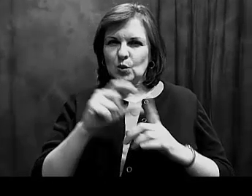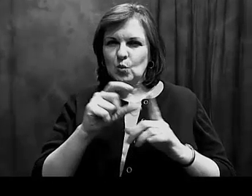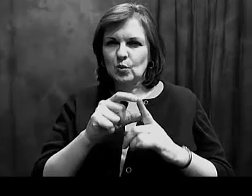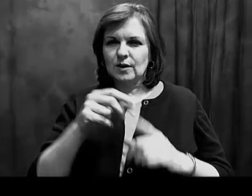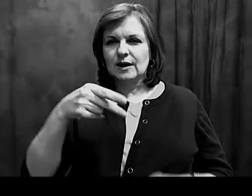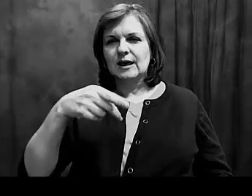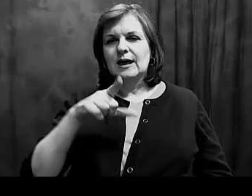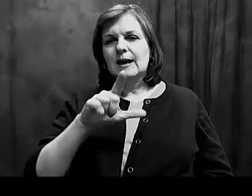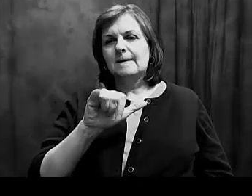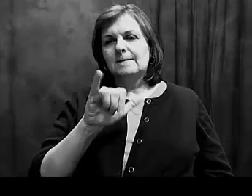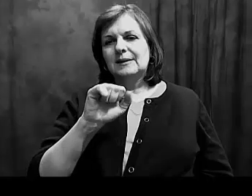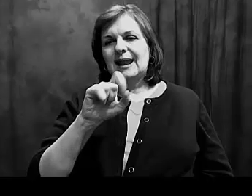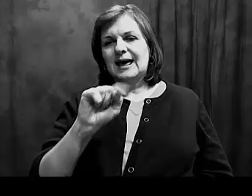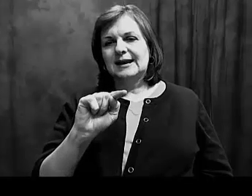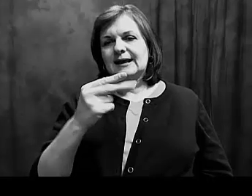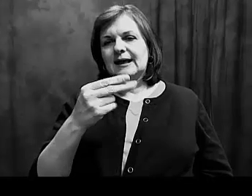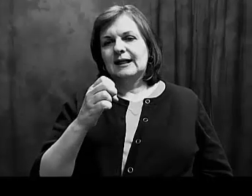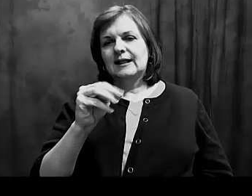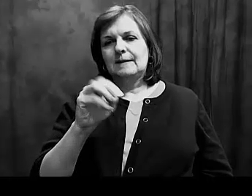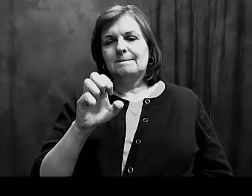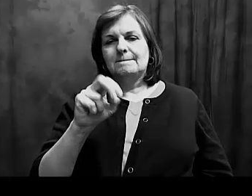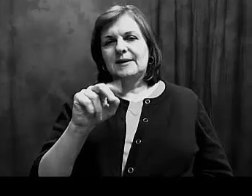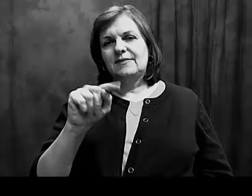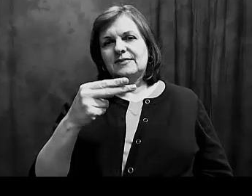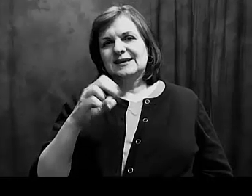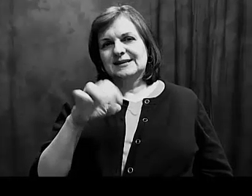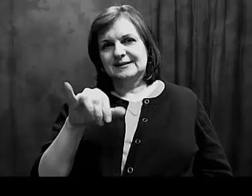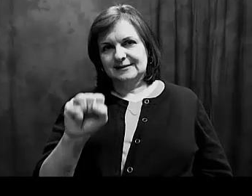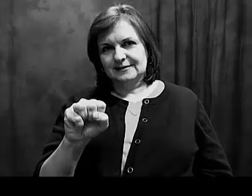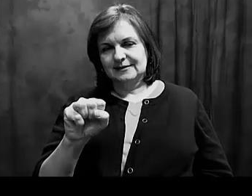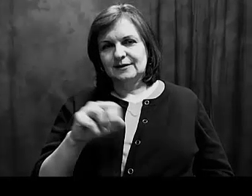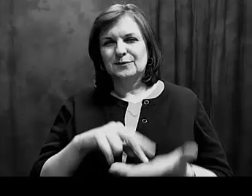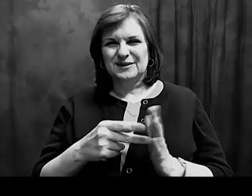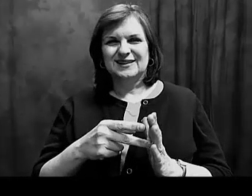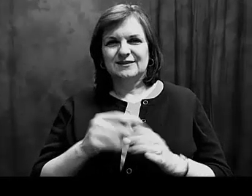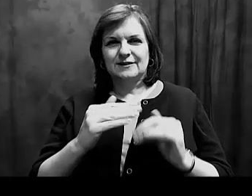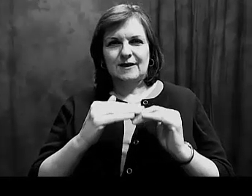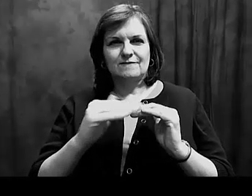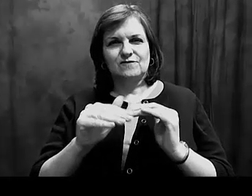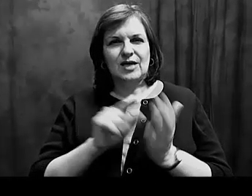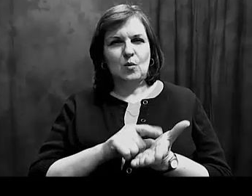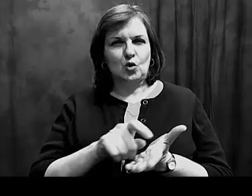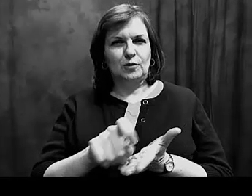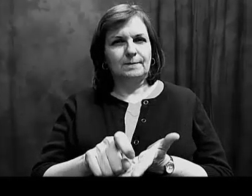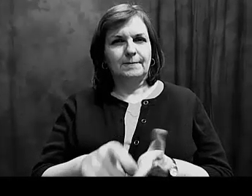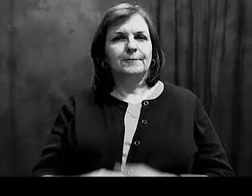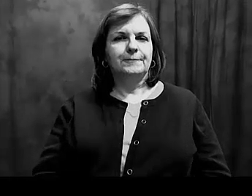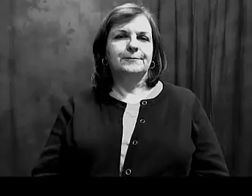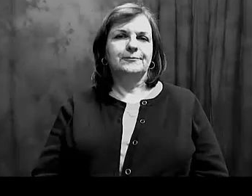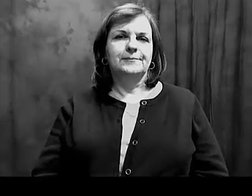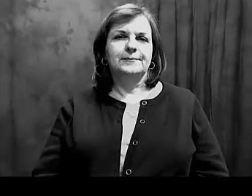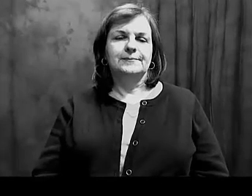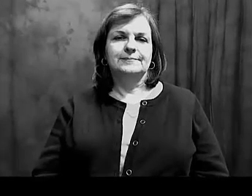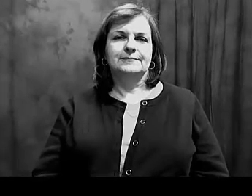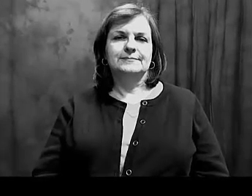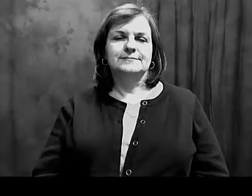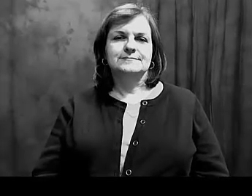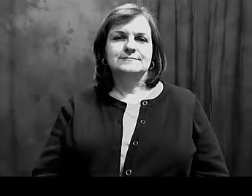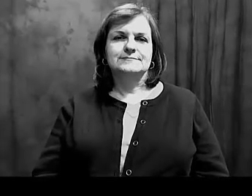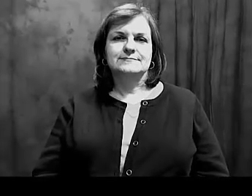Platyhelminthes referes to flat worms